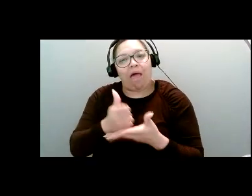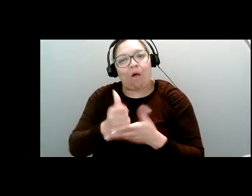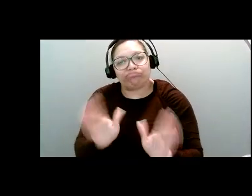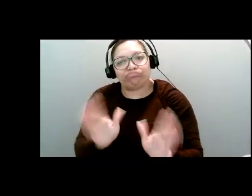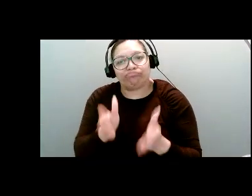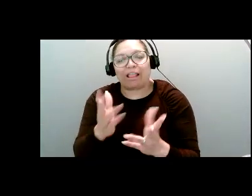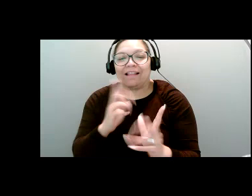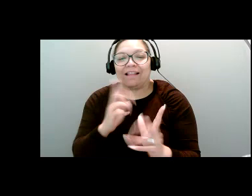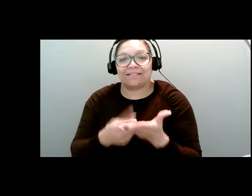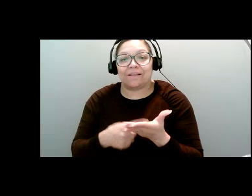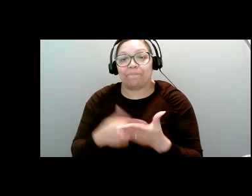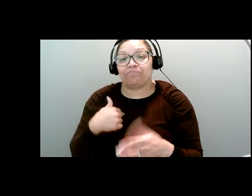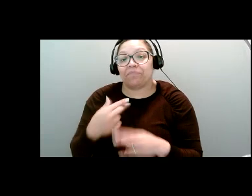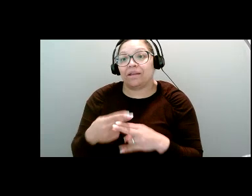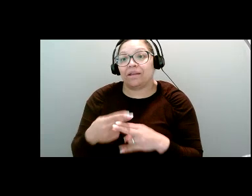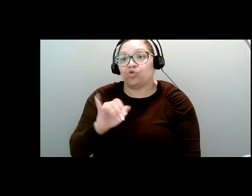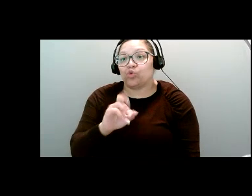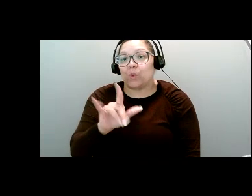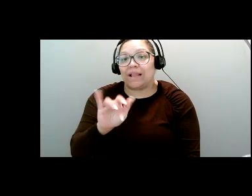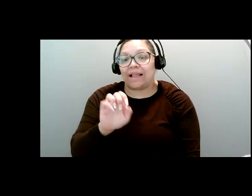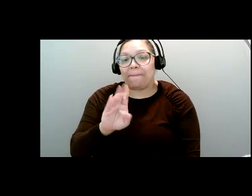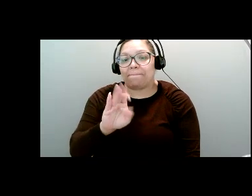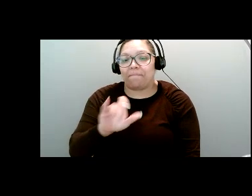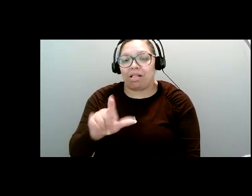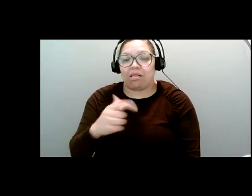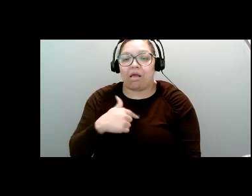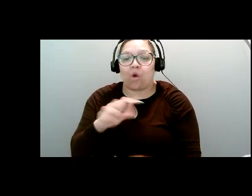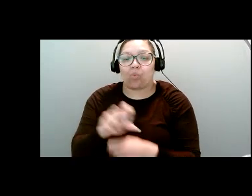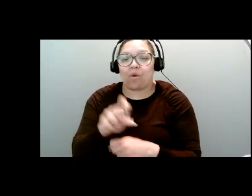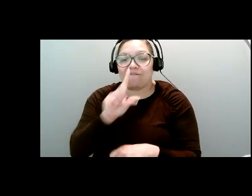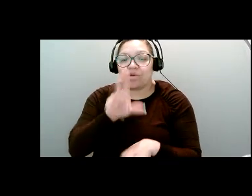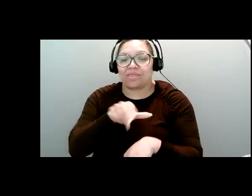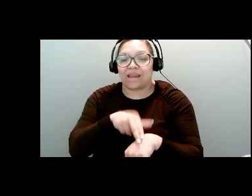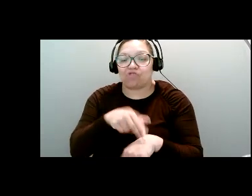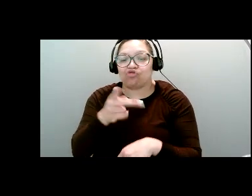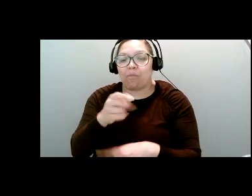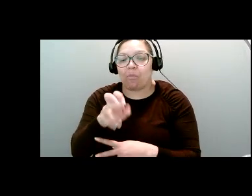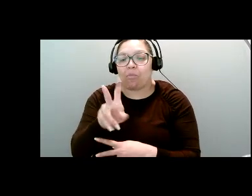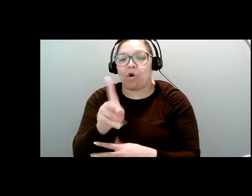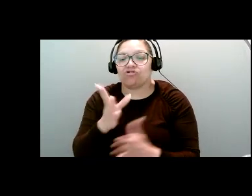My name is Julie Bell and I work for the National Park Service planning office in Denver, Colorado.